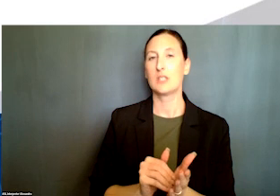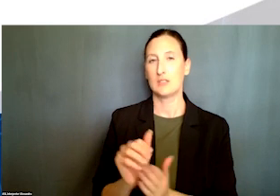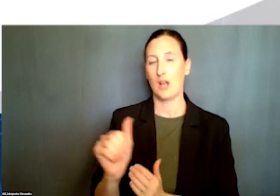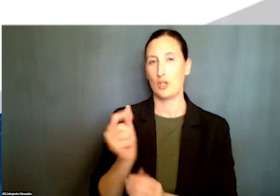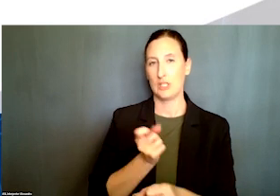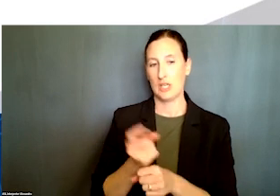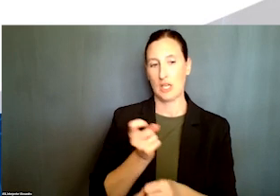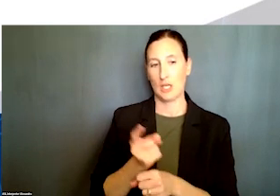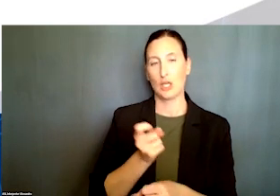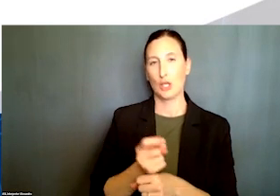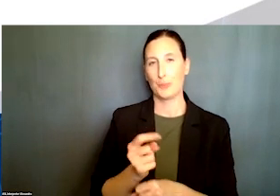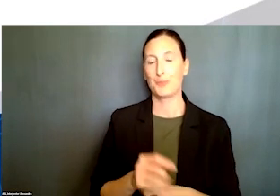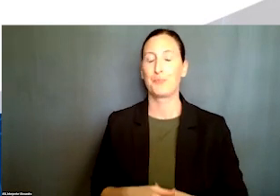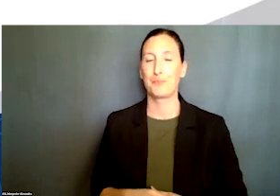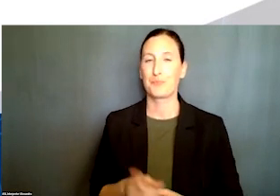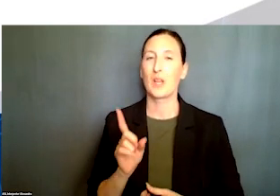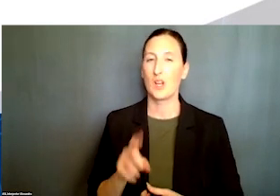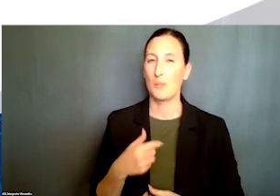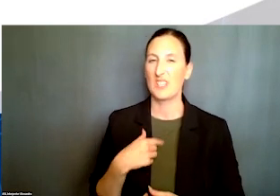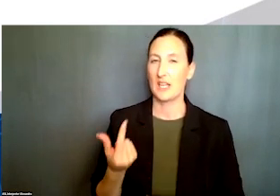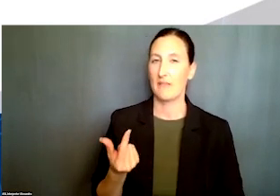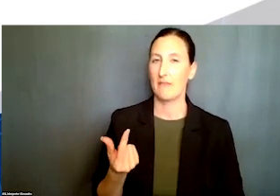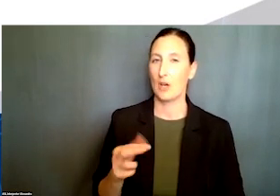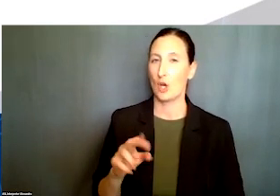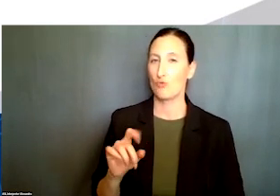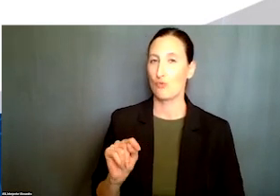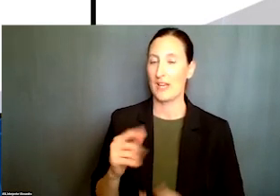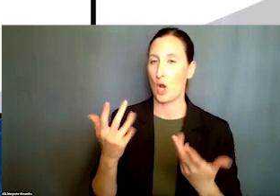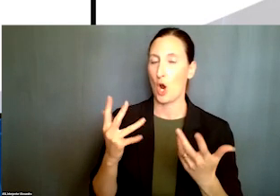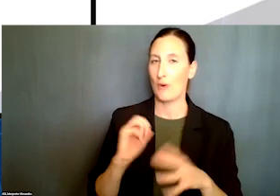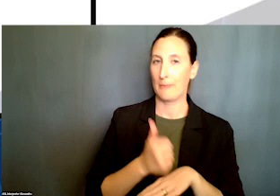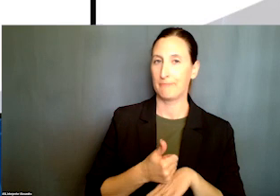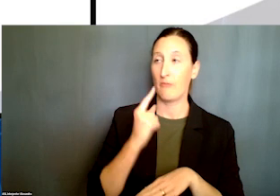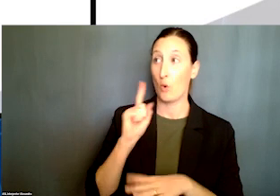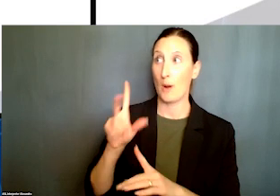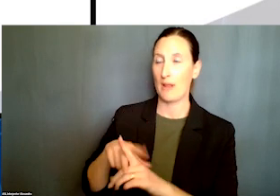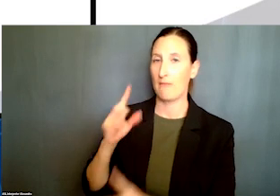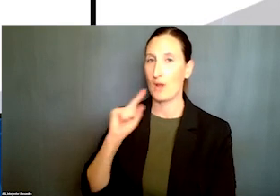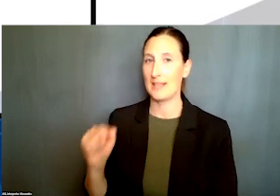a grant to apply for it. Next is LEAPS.